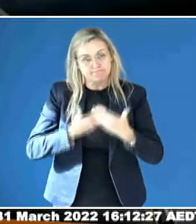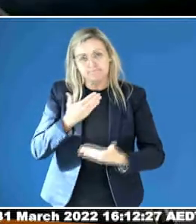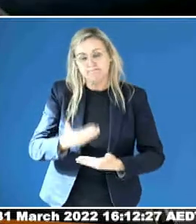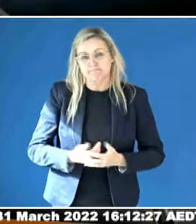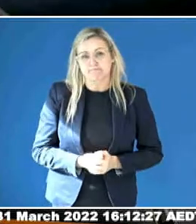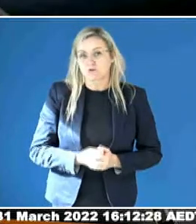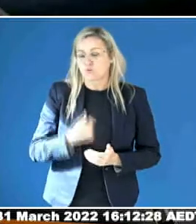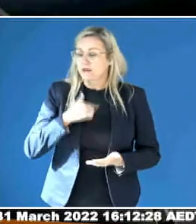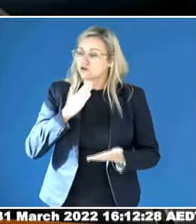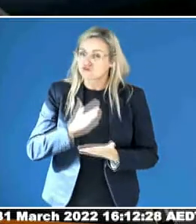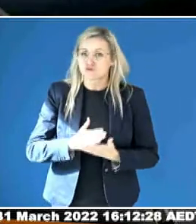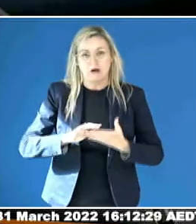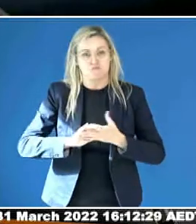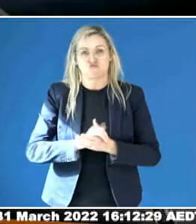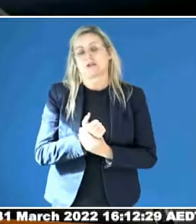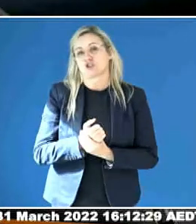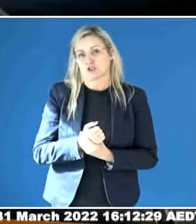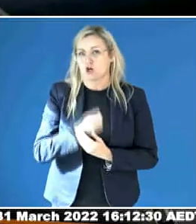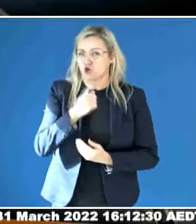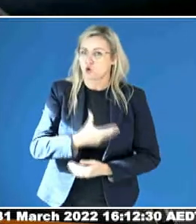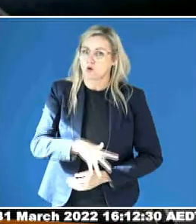you having the courage to share with us.